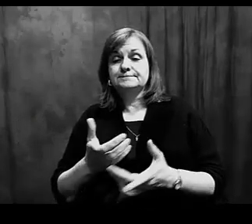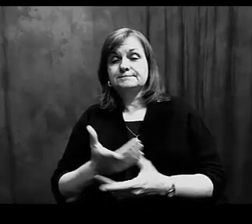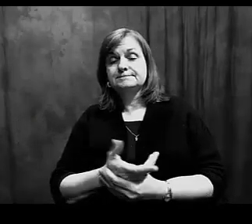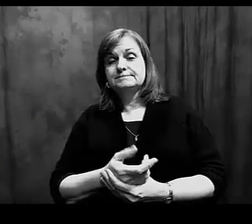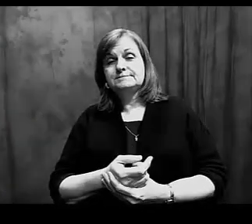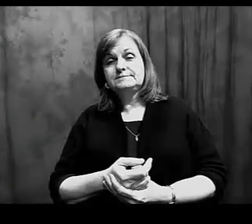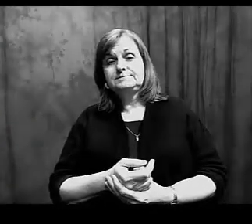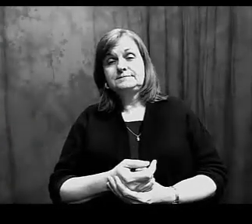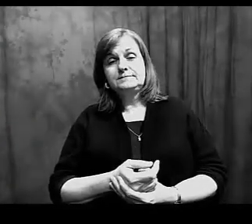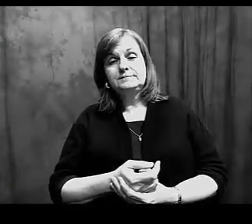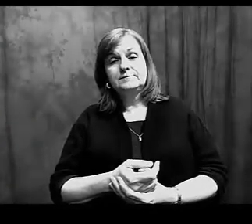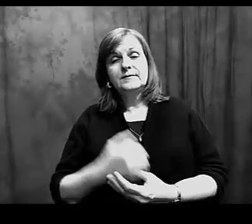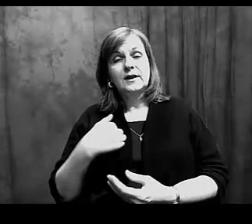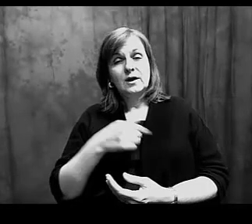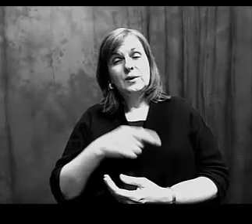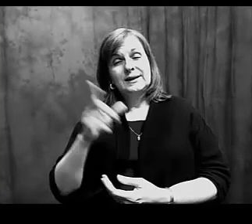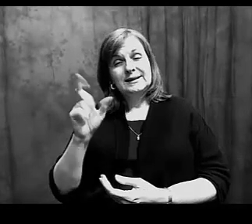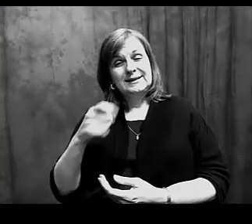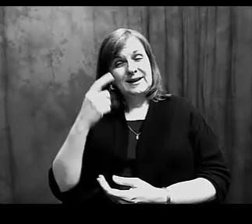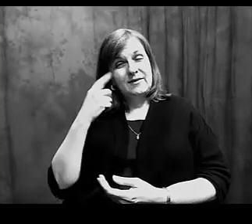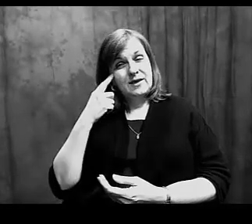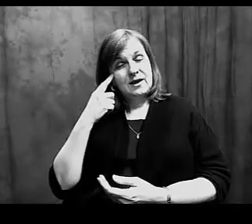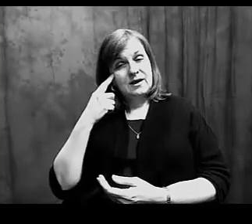but what we want to start thinking about is